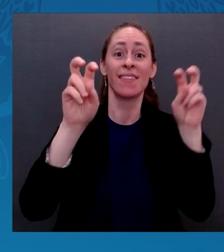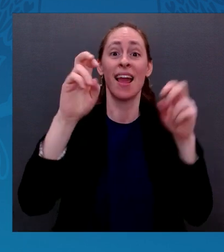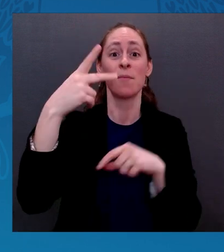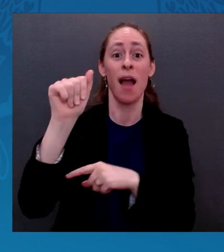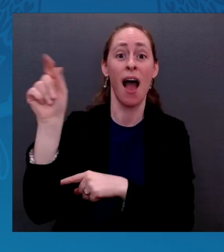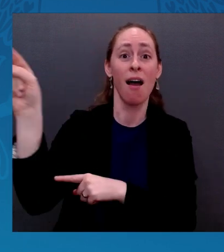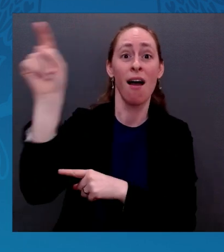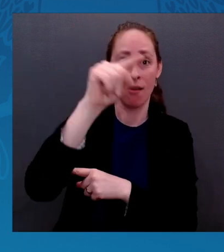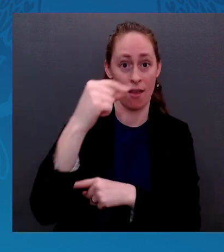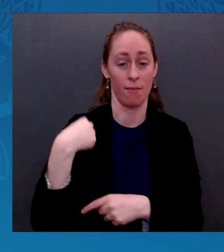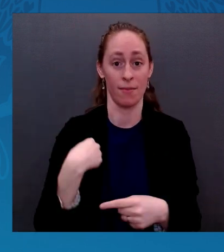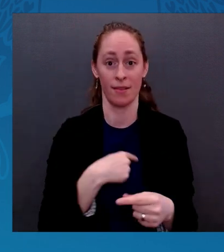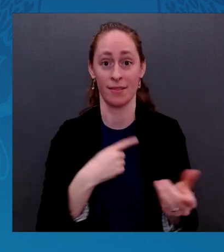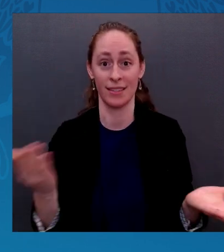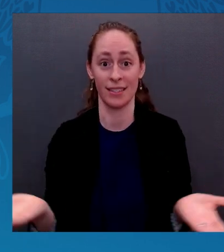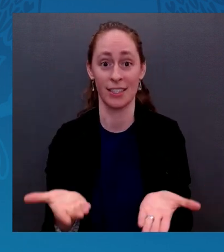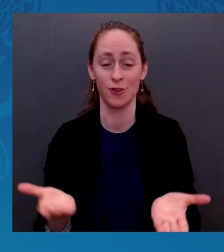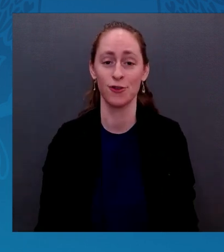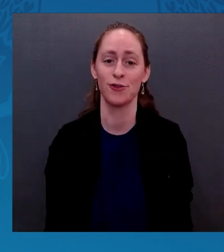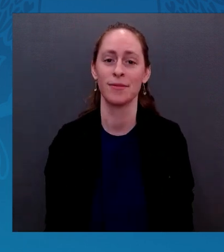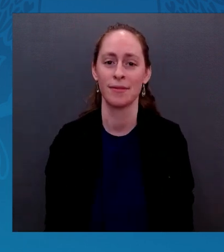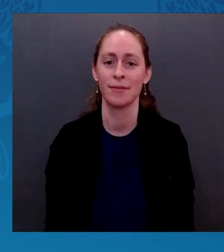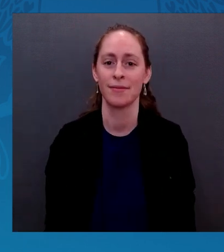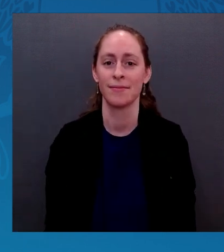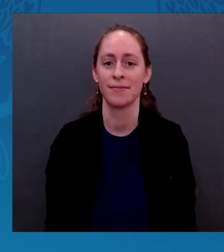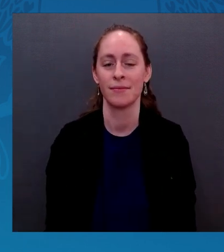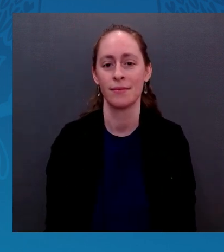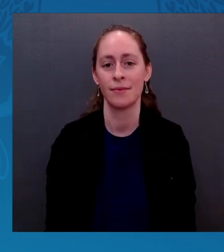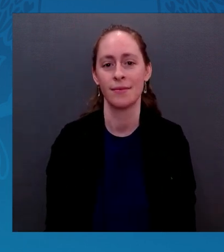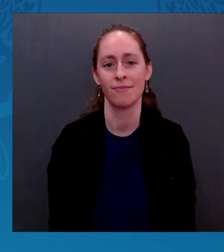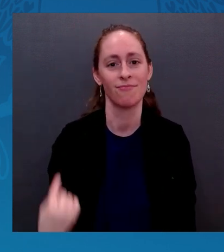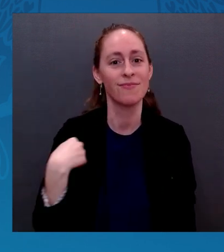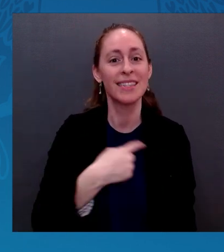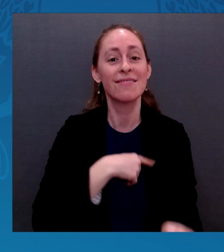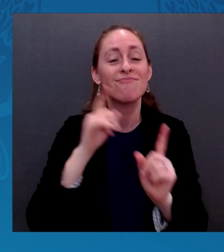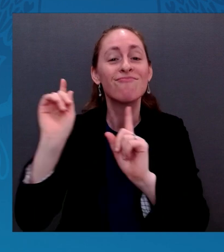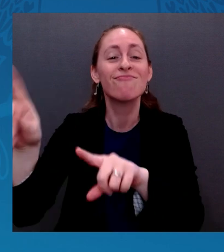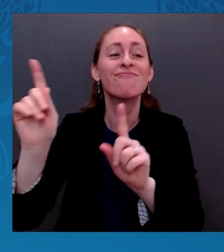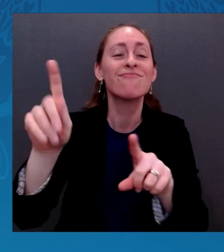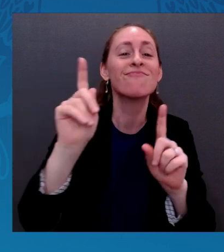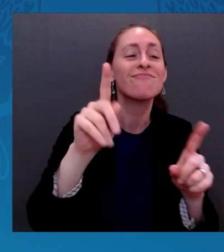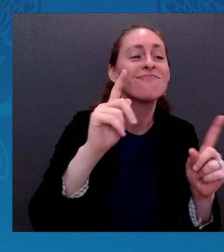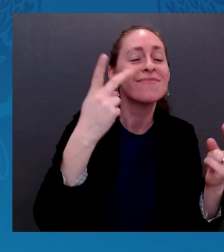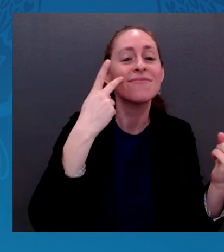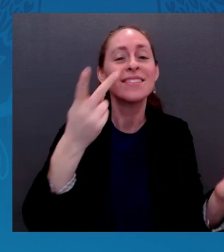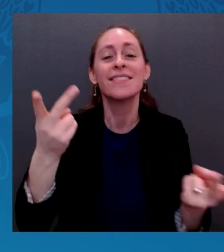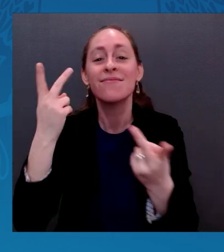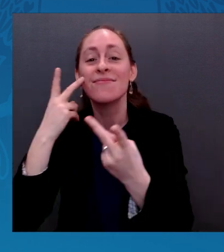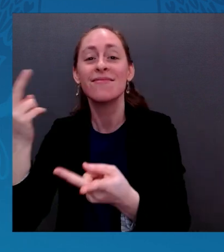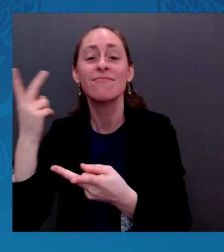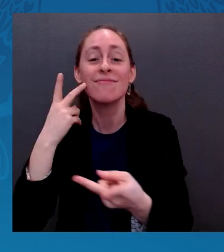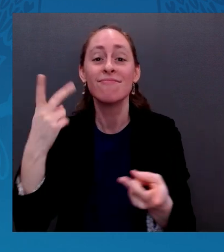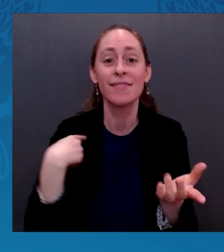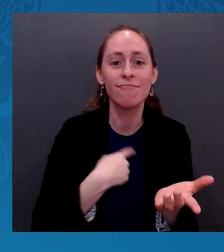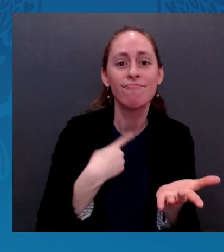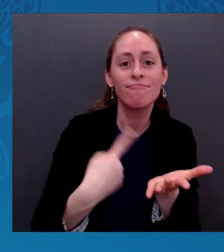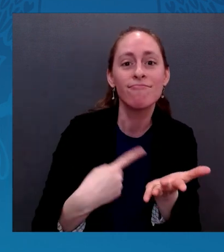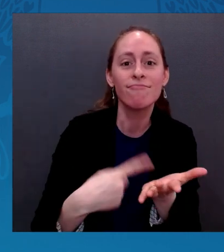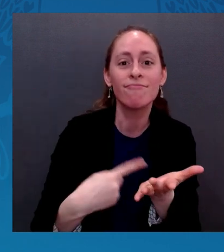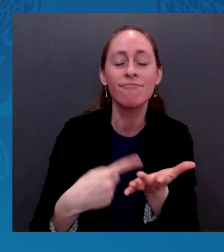We came here at the beginning of this tour to highlight what you have accomplished here in Newark as an example